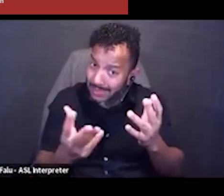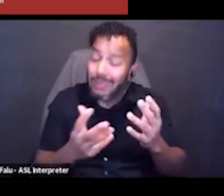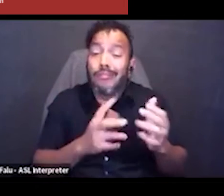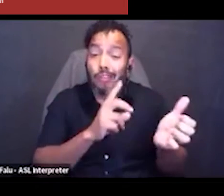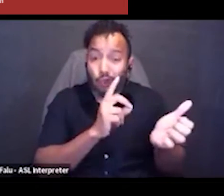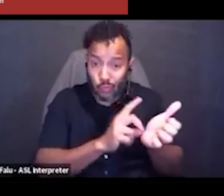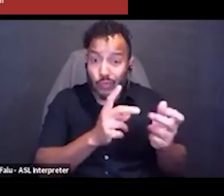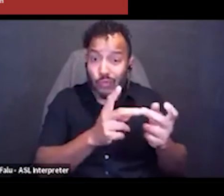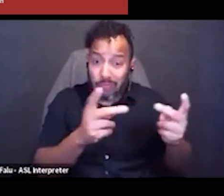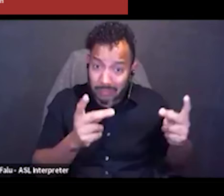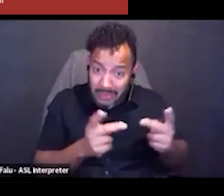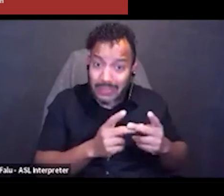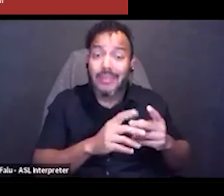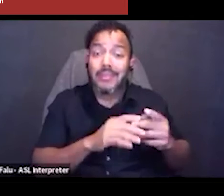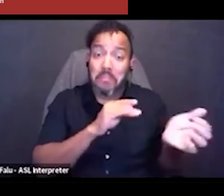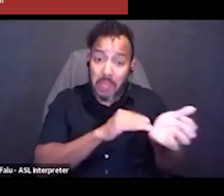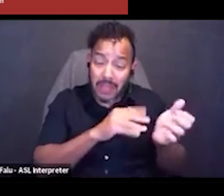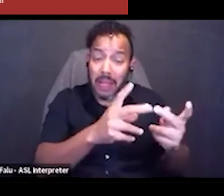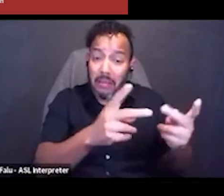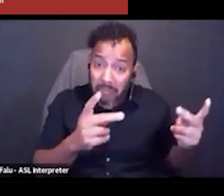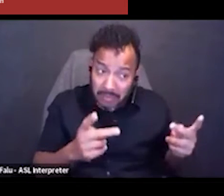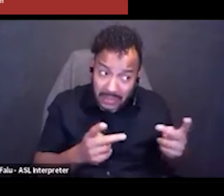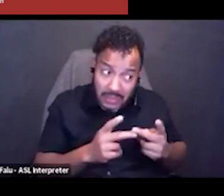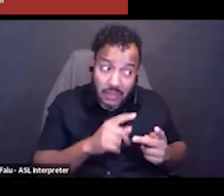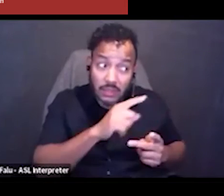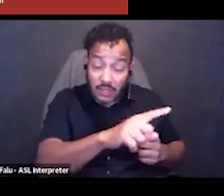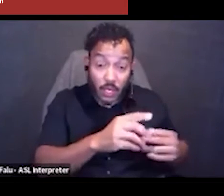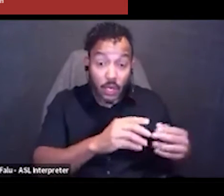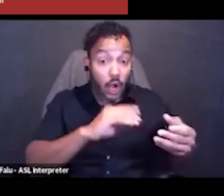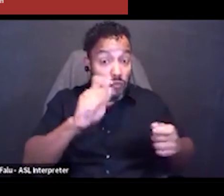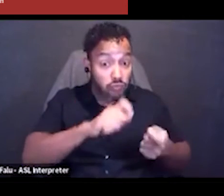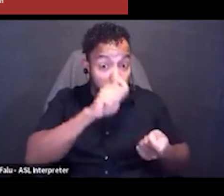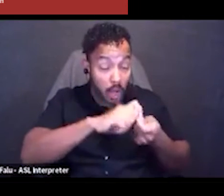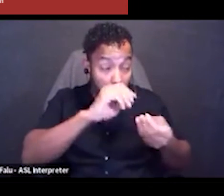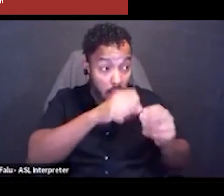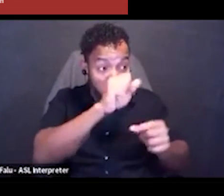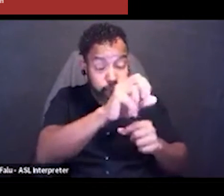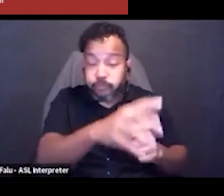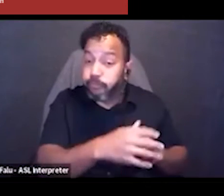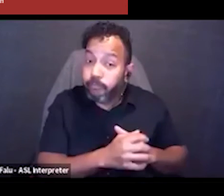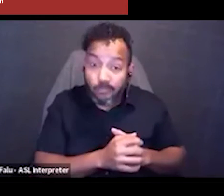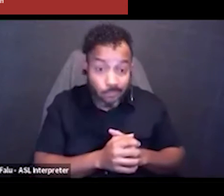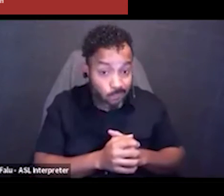and facilities. We don't have numbers of people with disabilities who have died who are living in the community,